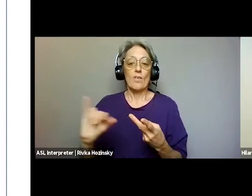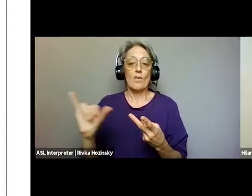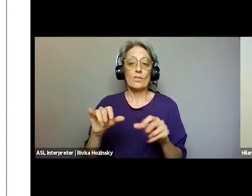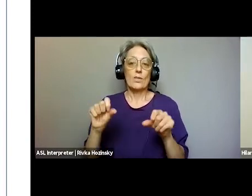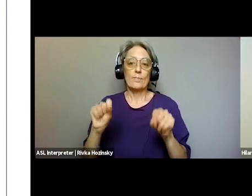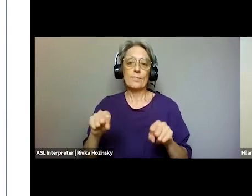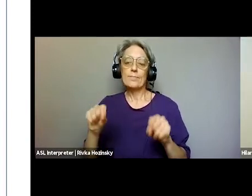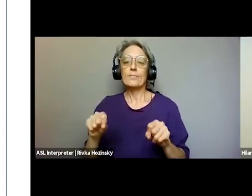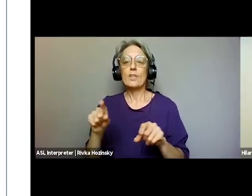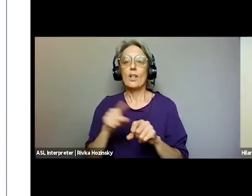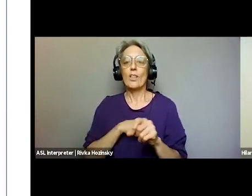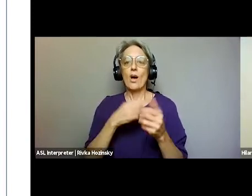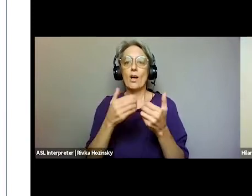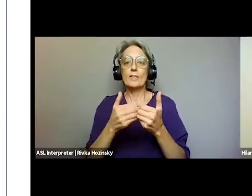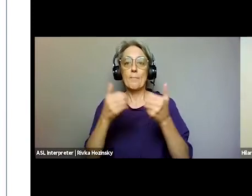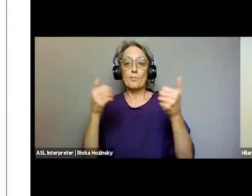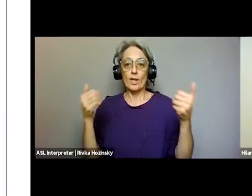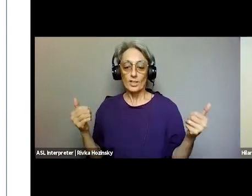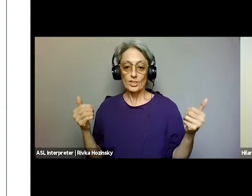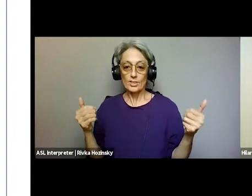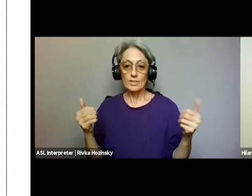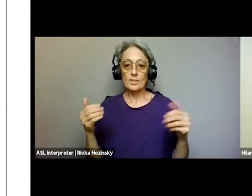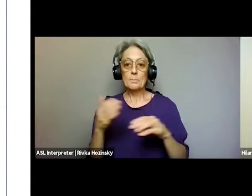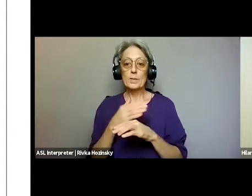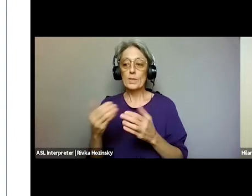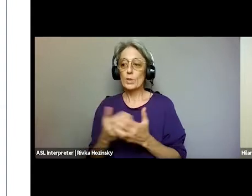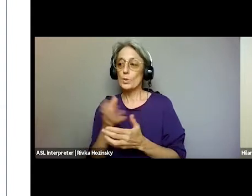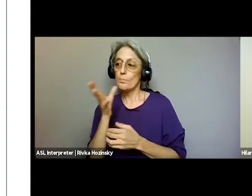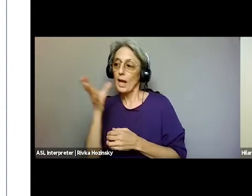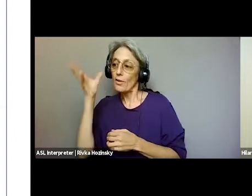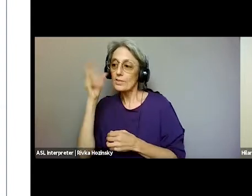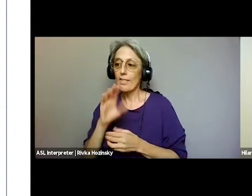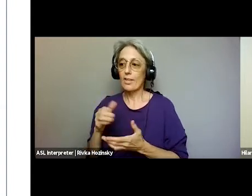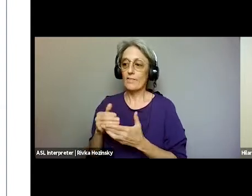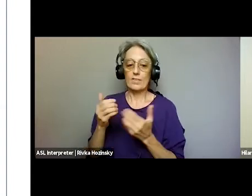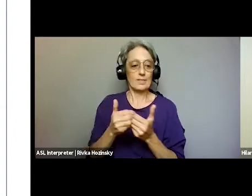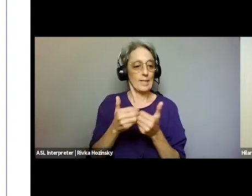separations of new parents and their infants at a time that's really important for bonding